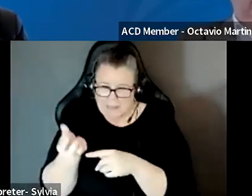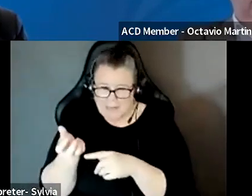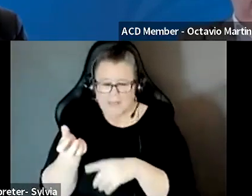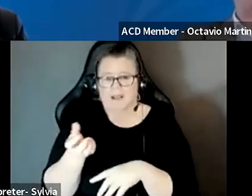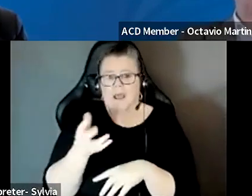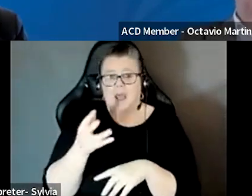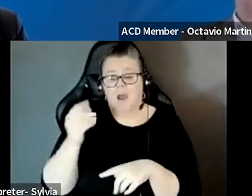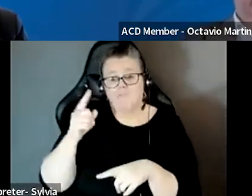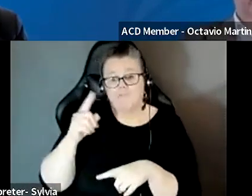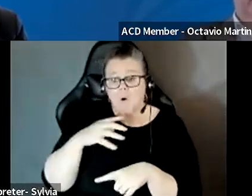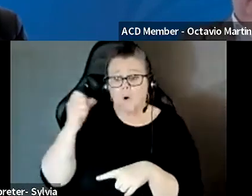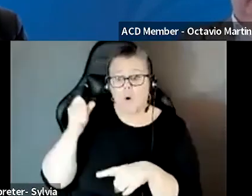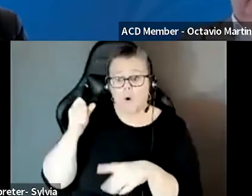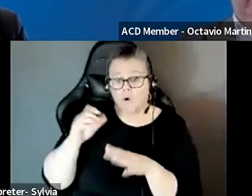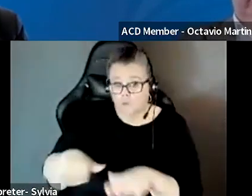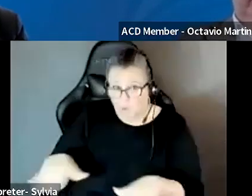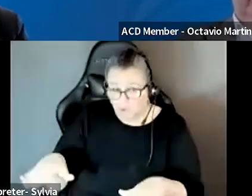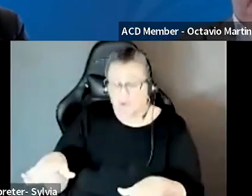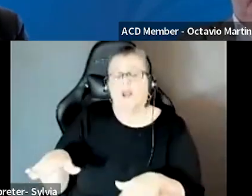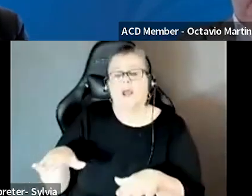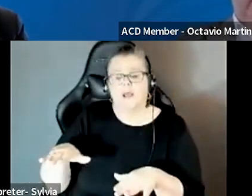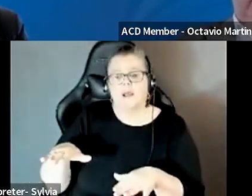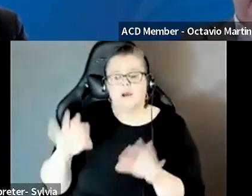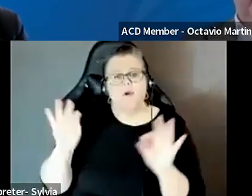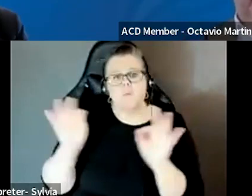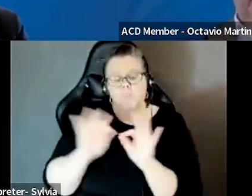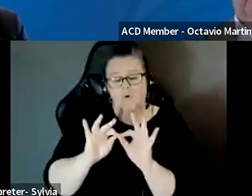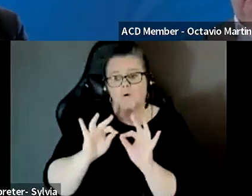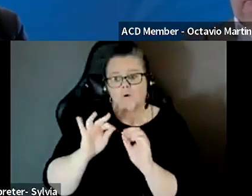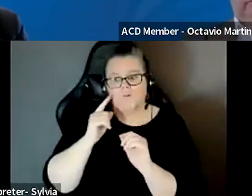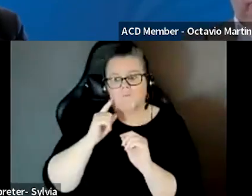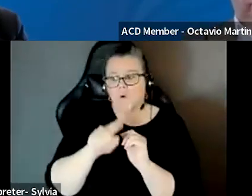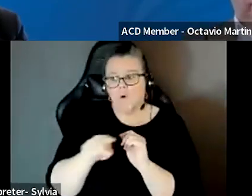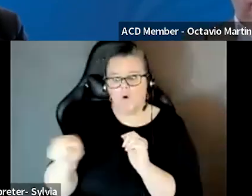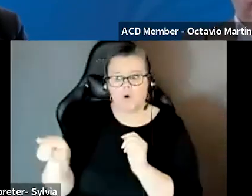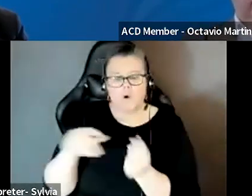to be very important for providers of primary care